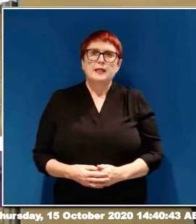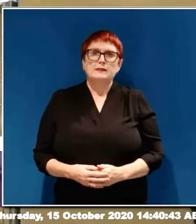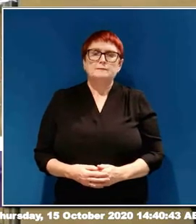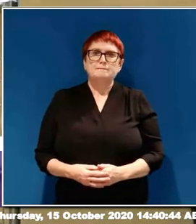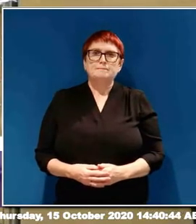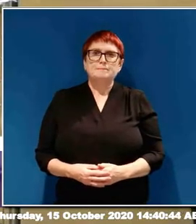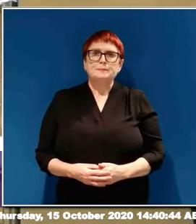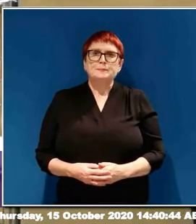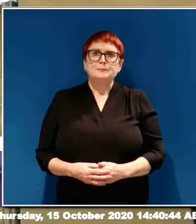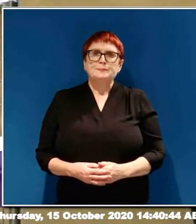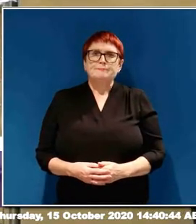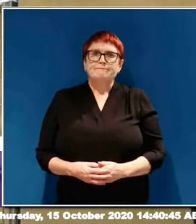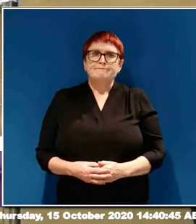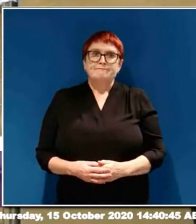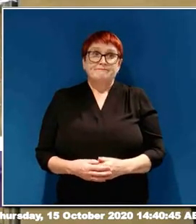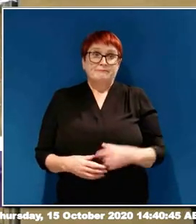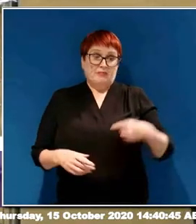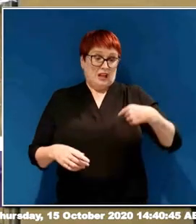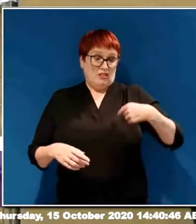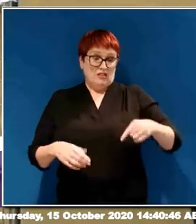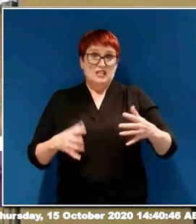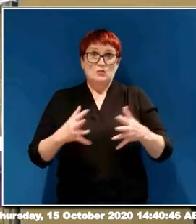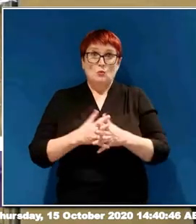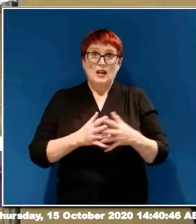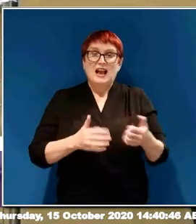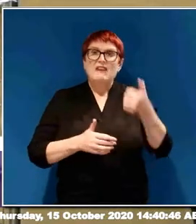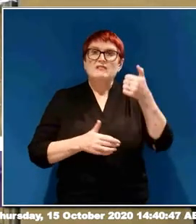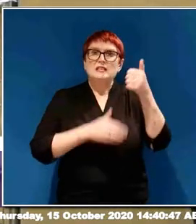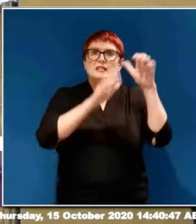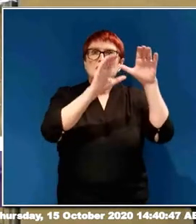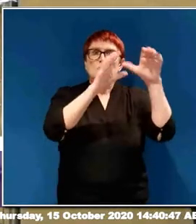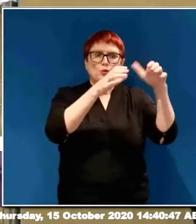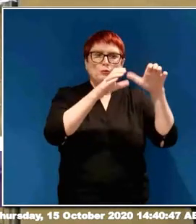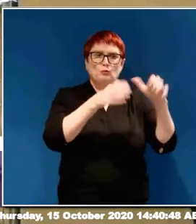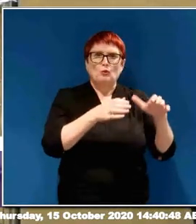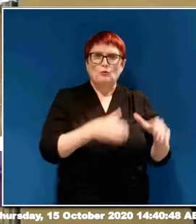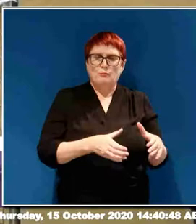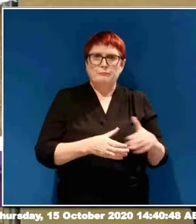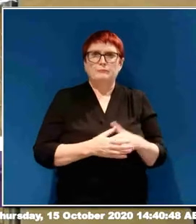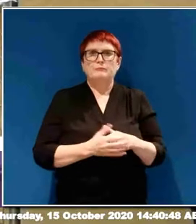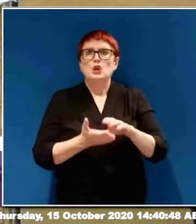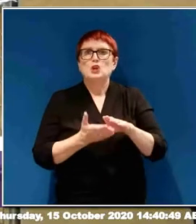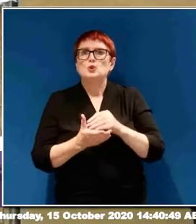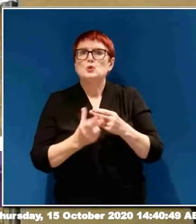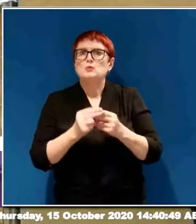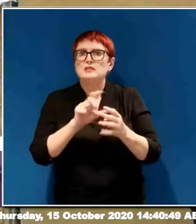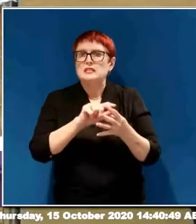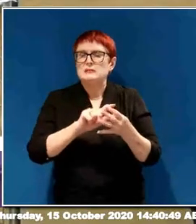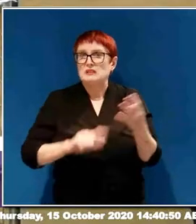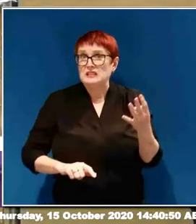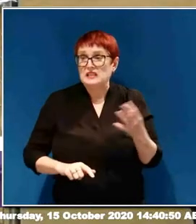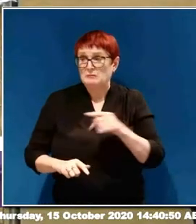categories, students with a disability may not fall within those categories.